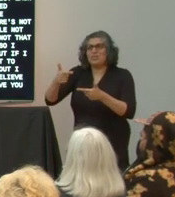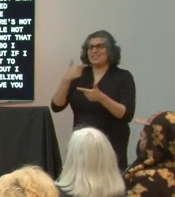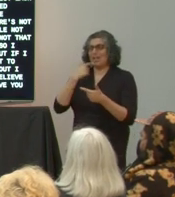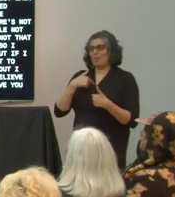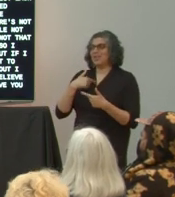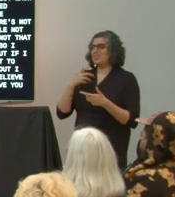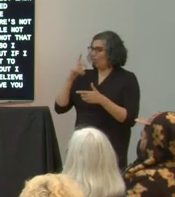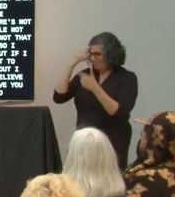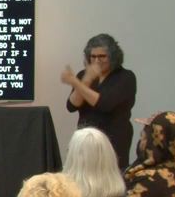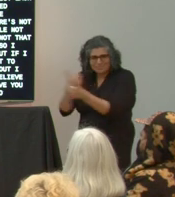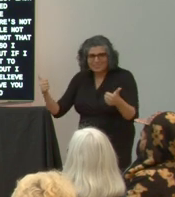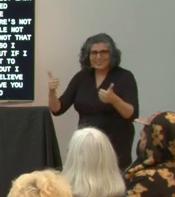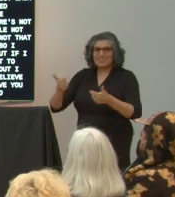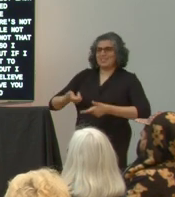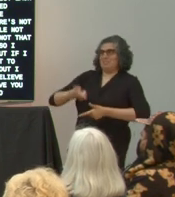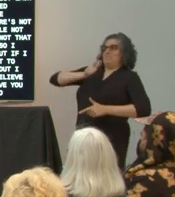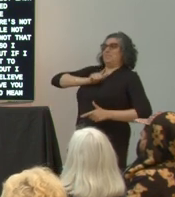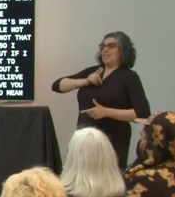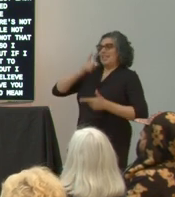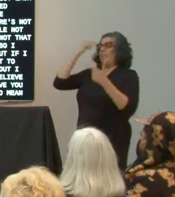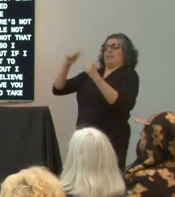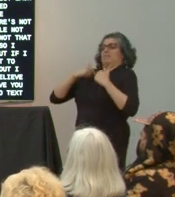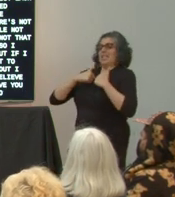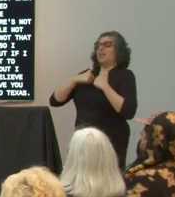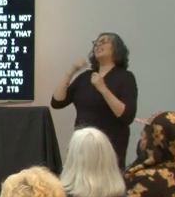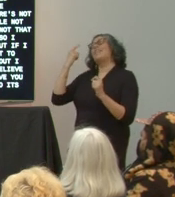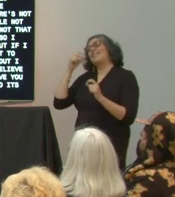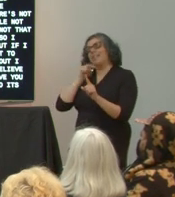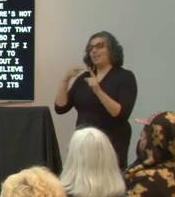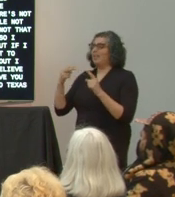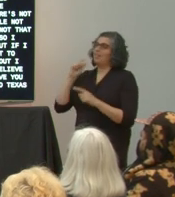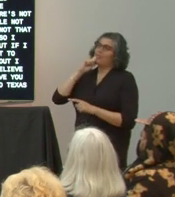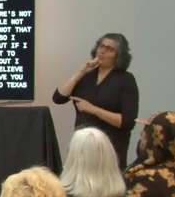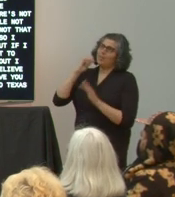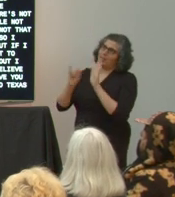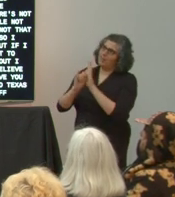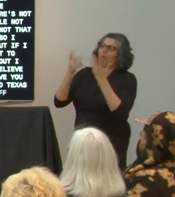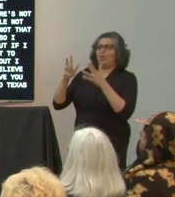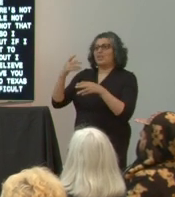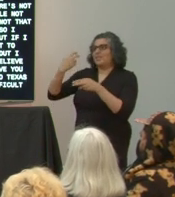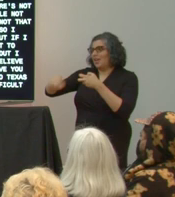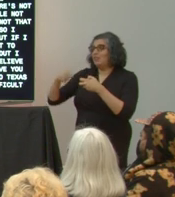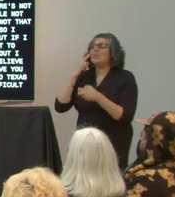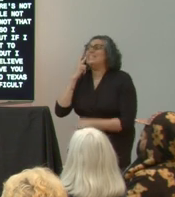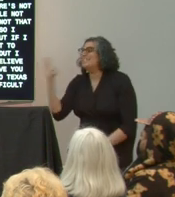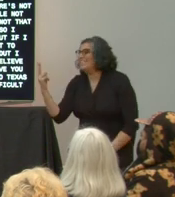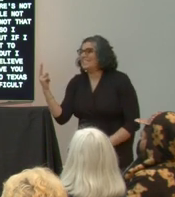everybody too is an optics is difficult to go racial identification is difficult, because you can see it. And I